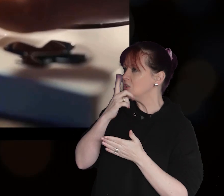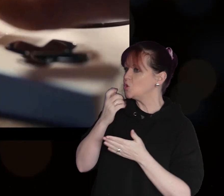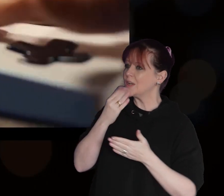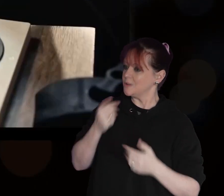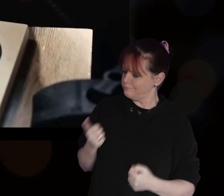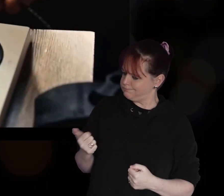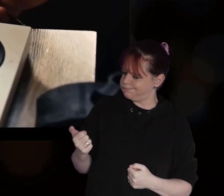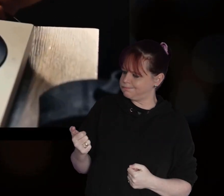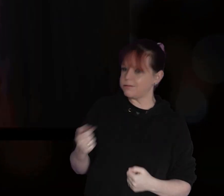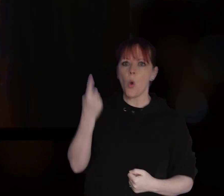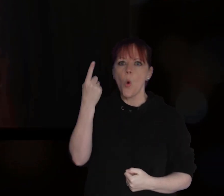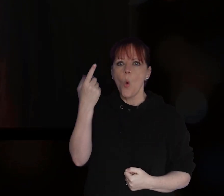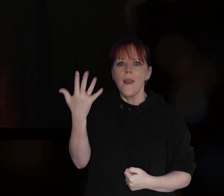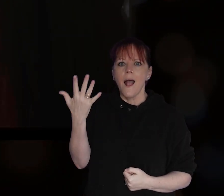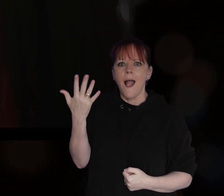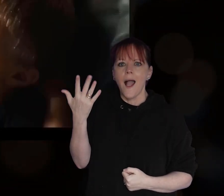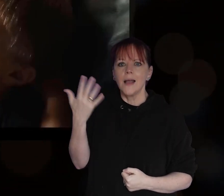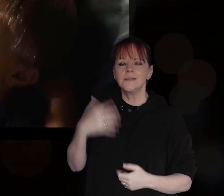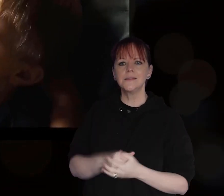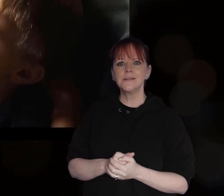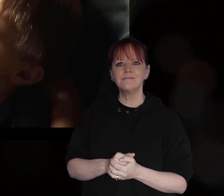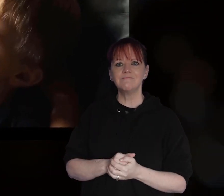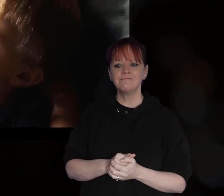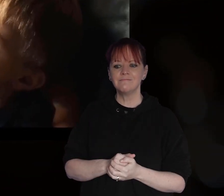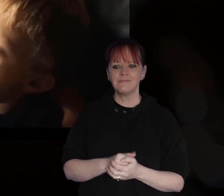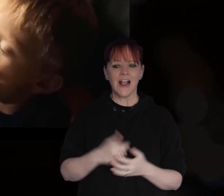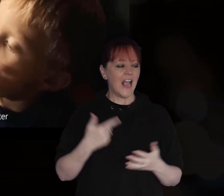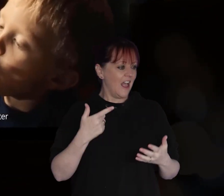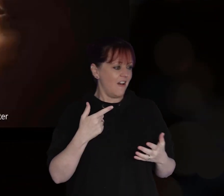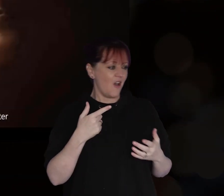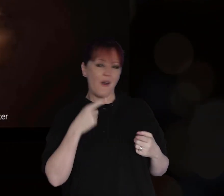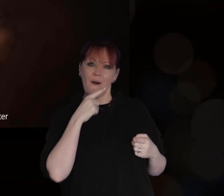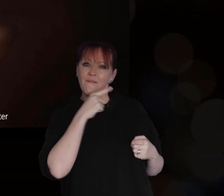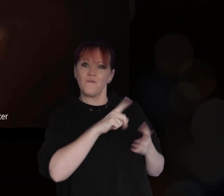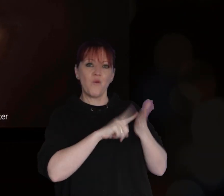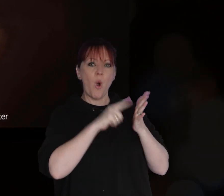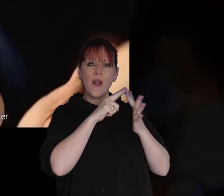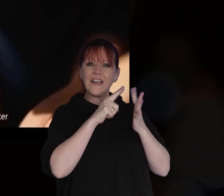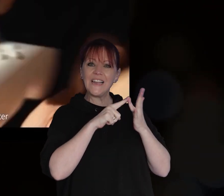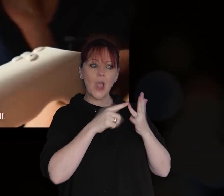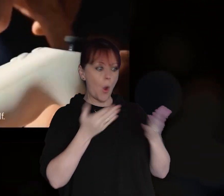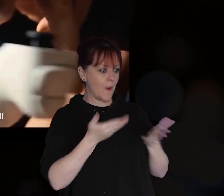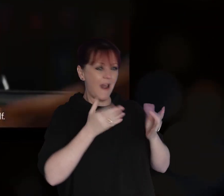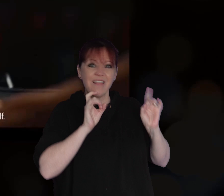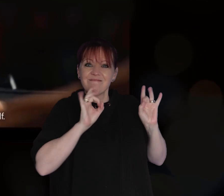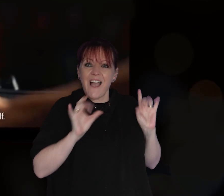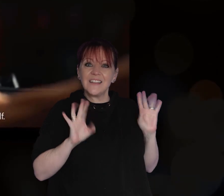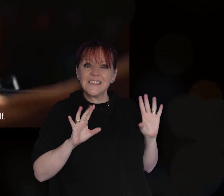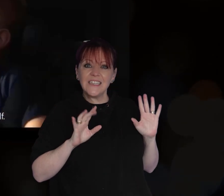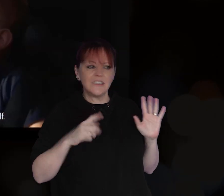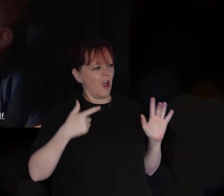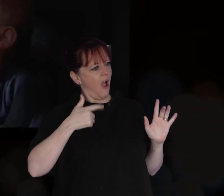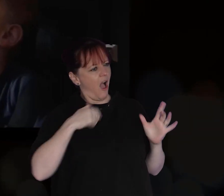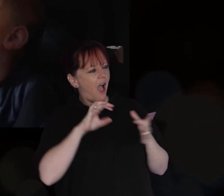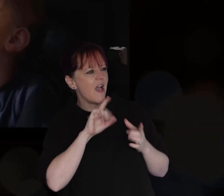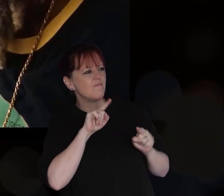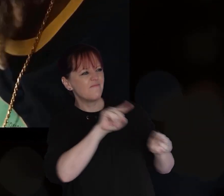UPBEAT MUSIC It just clicked to him. This is a joystick, I manipulate the character and this is how I'm going to move myself.